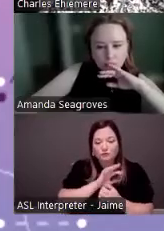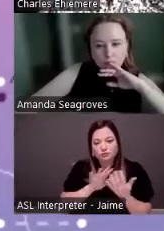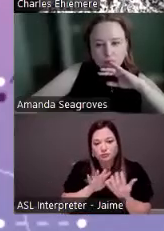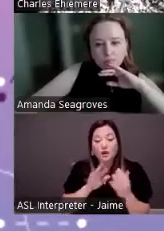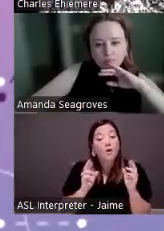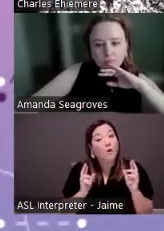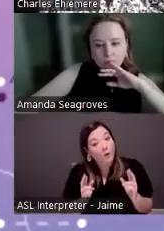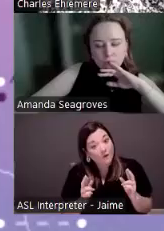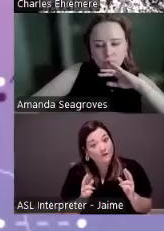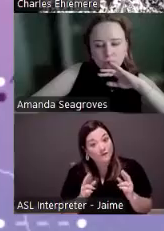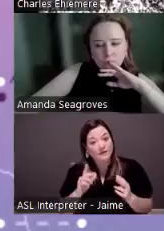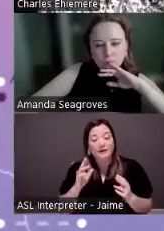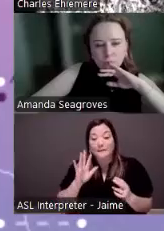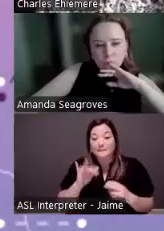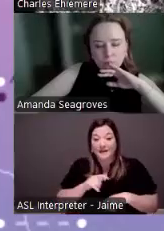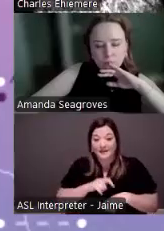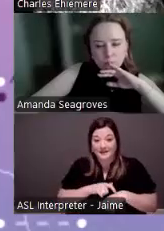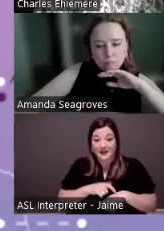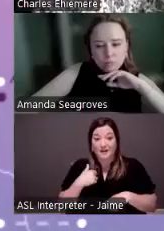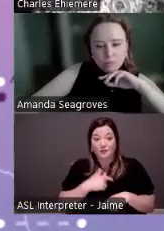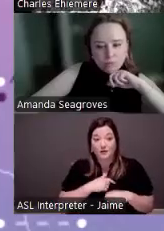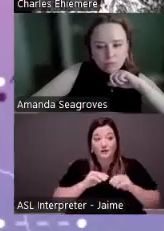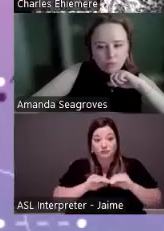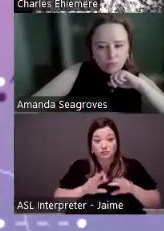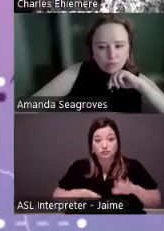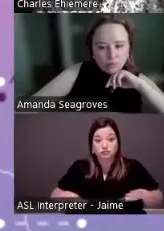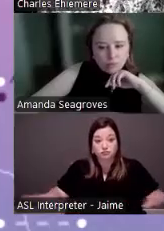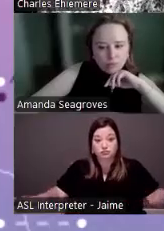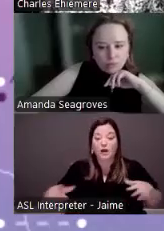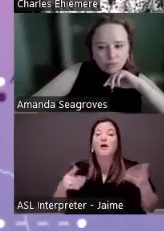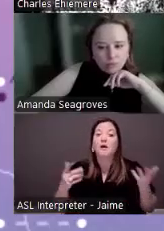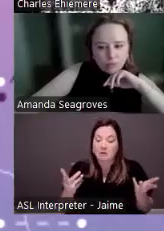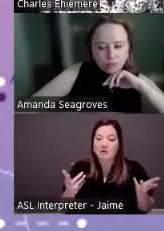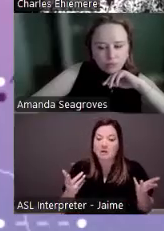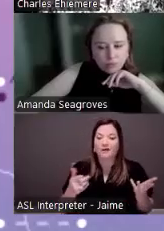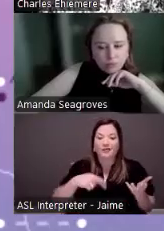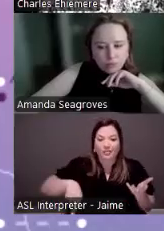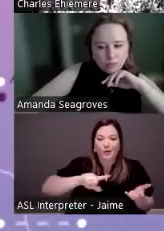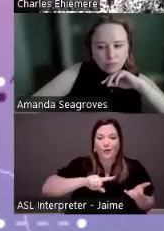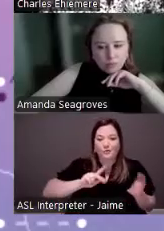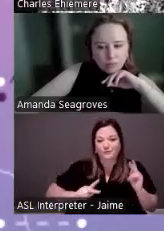those features will be there so people can phone in and reach out to real--